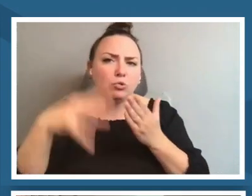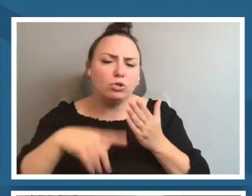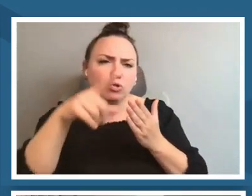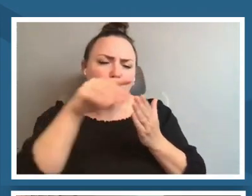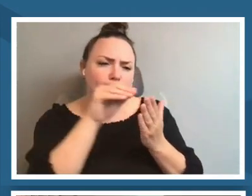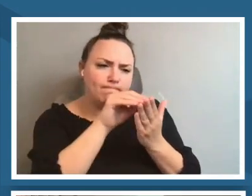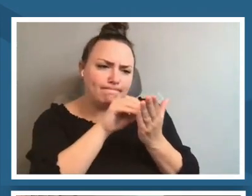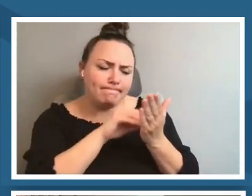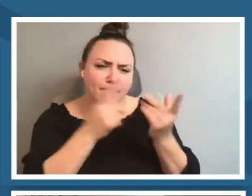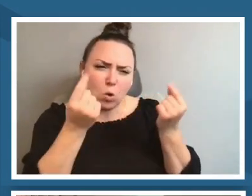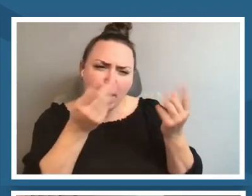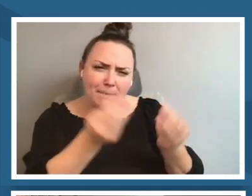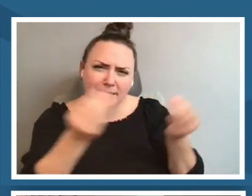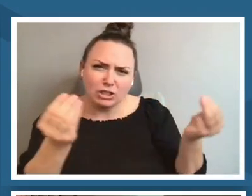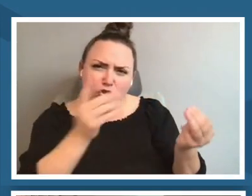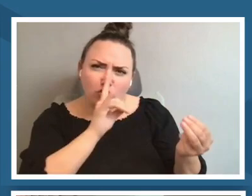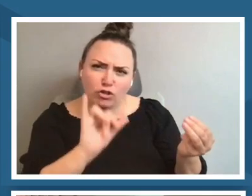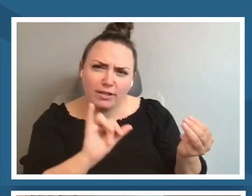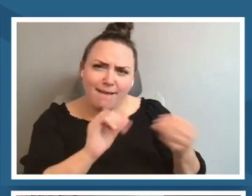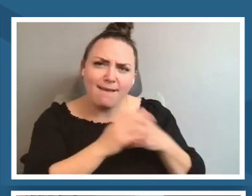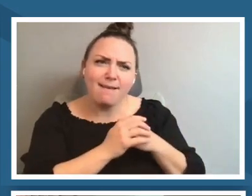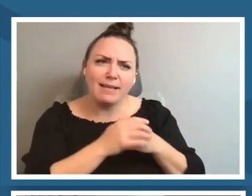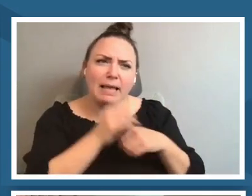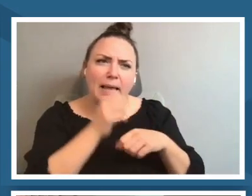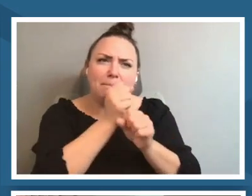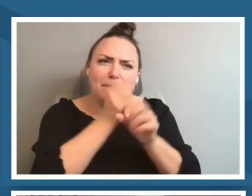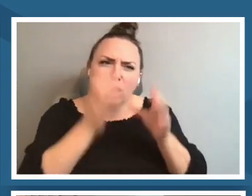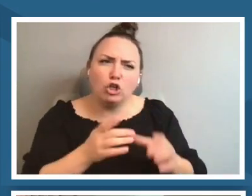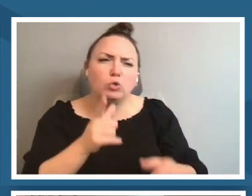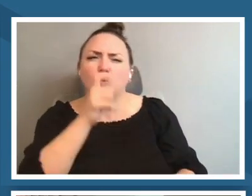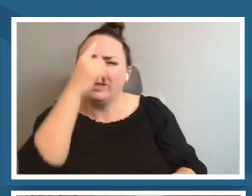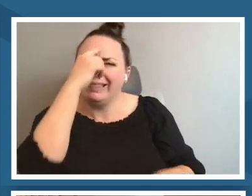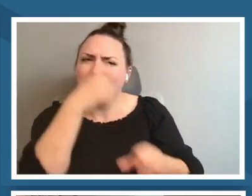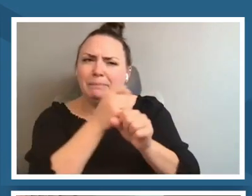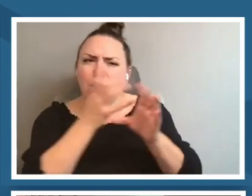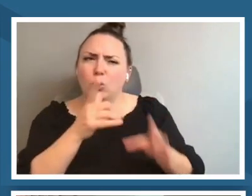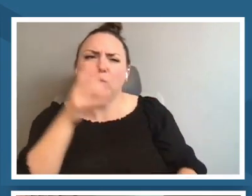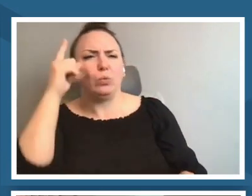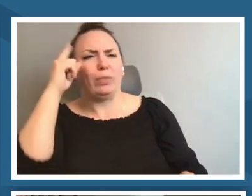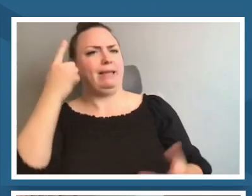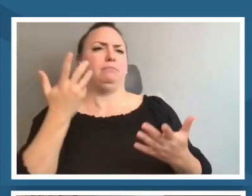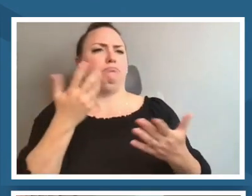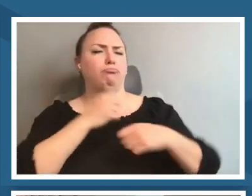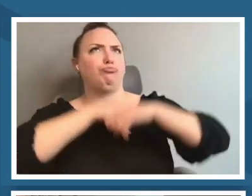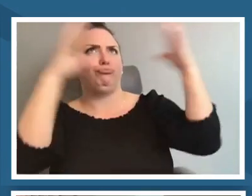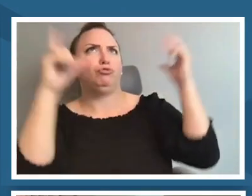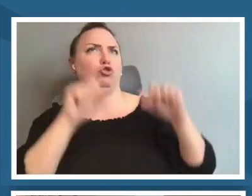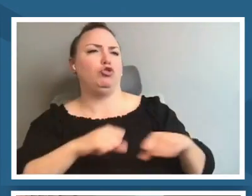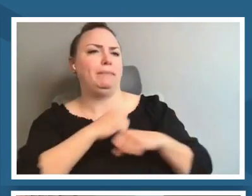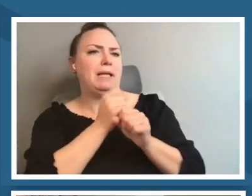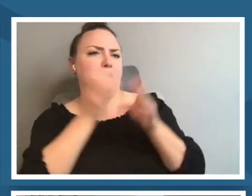note of the makers what they think the maker might be um